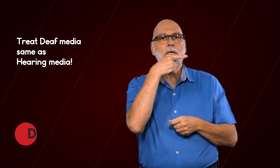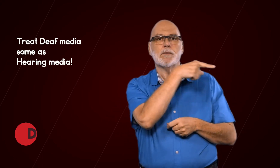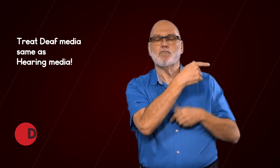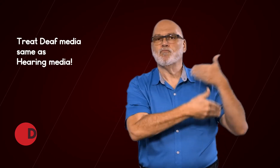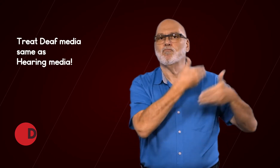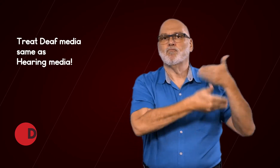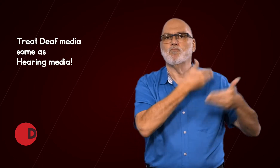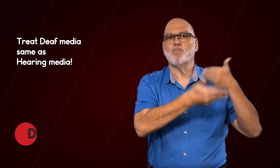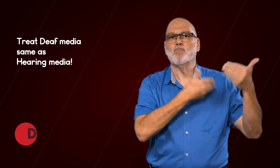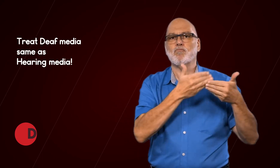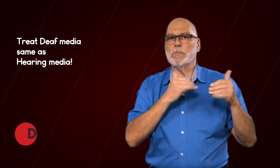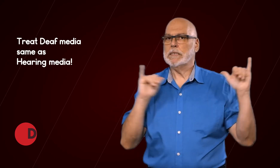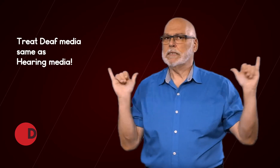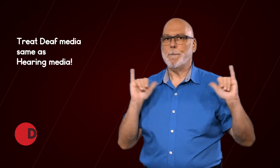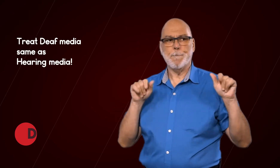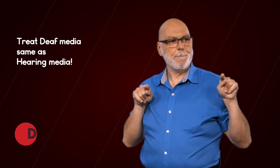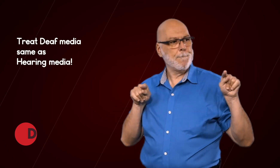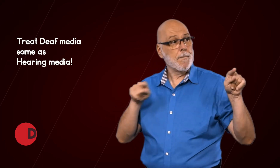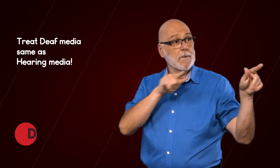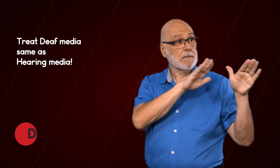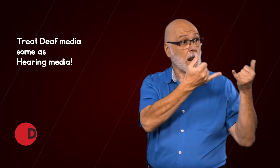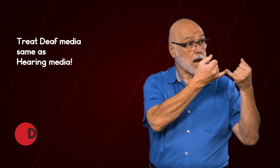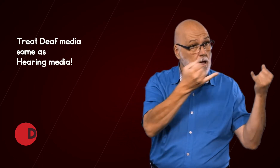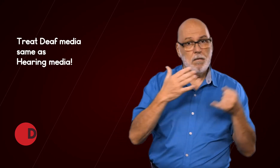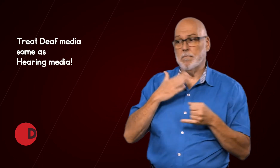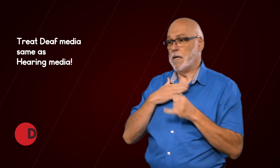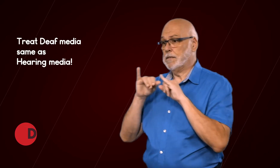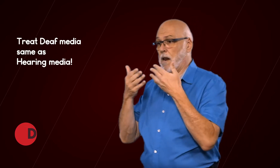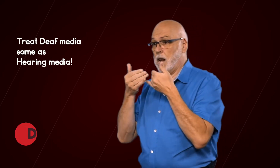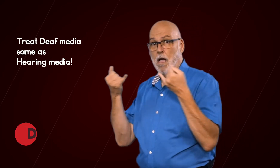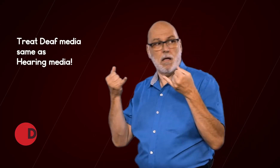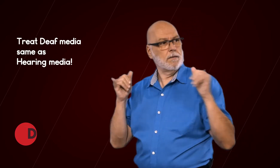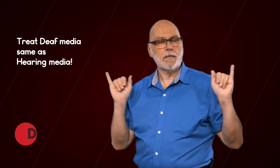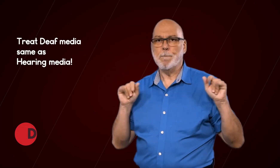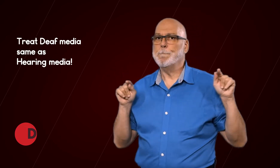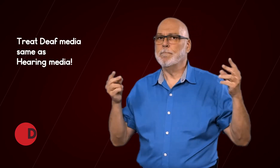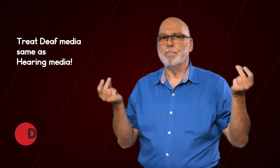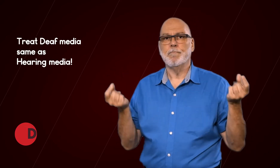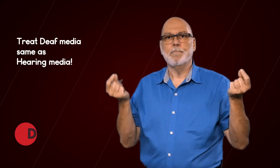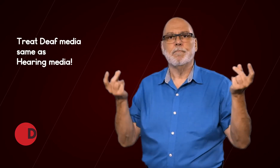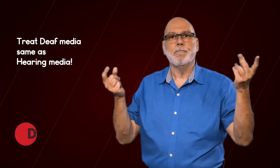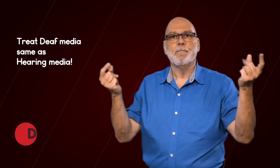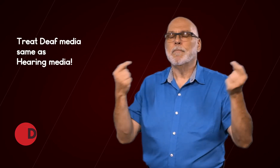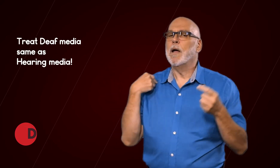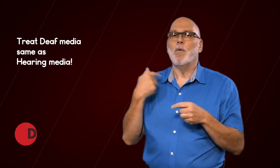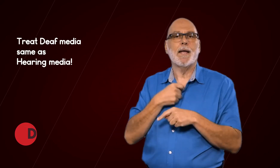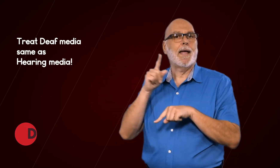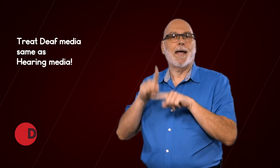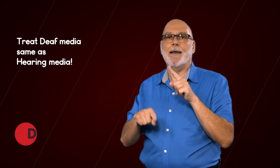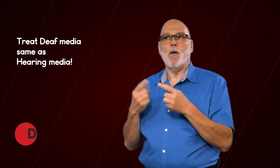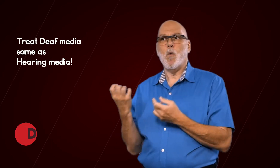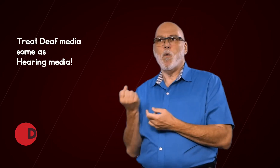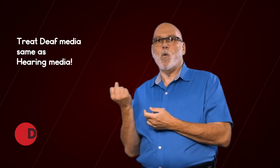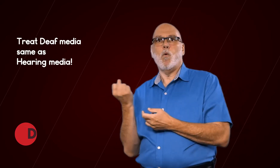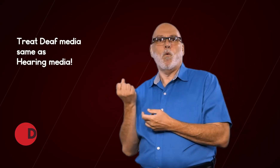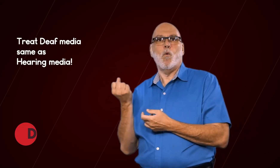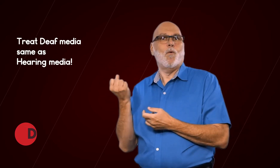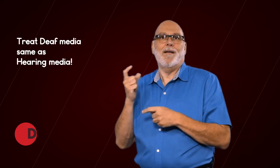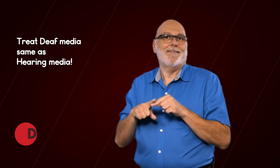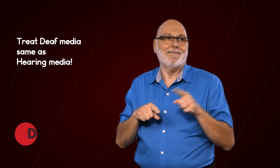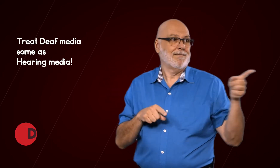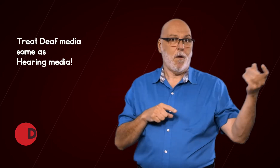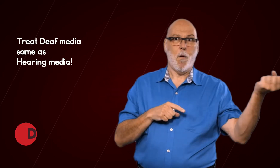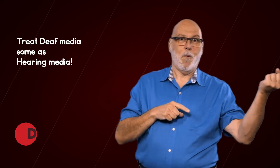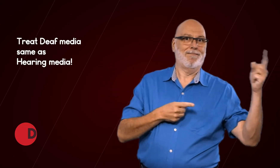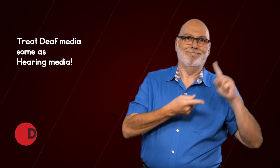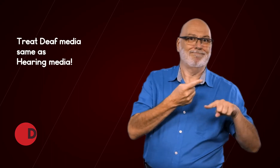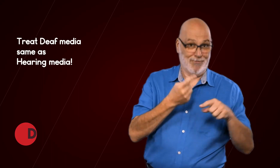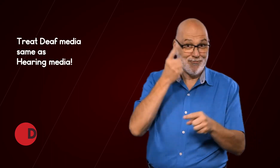who also have deadlines on their stories, right?!